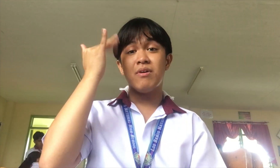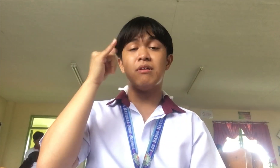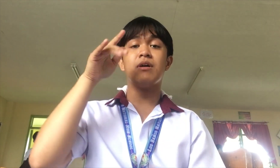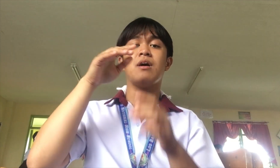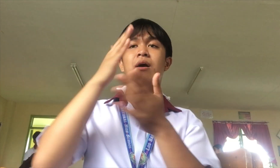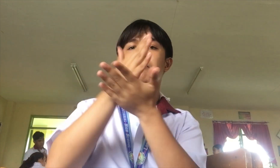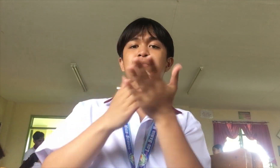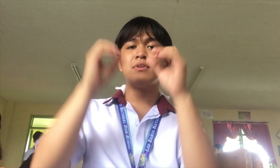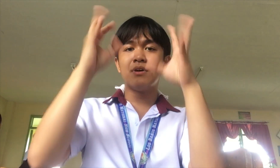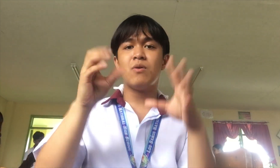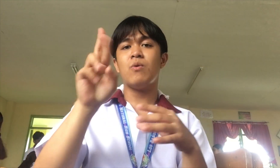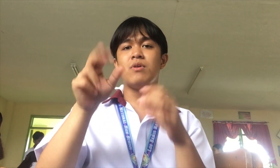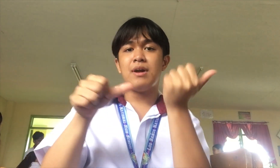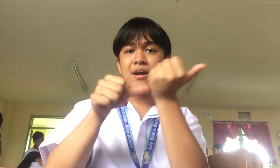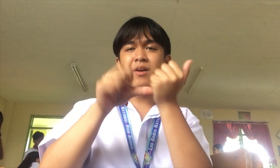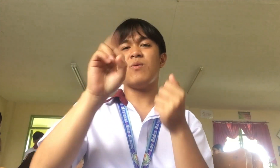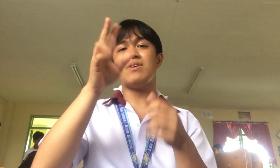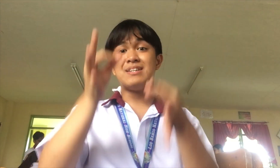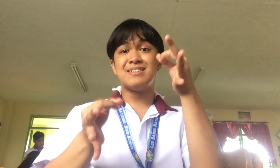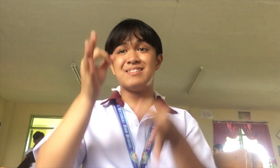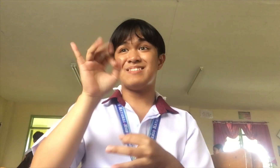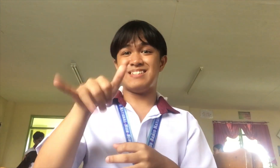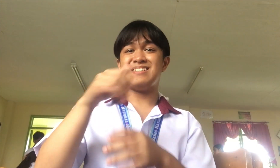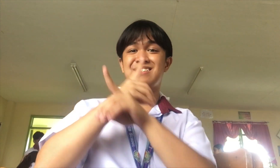During the defense presentation, some of their judges, teachers or adviser